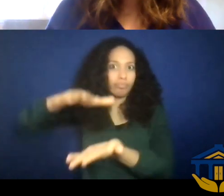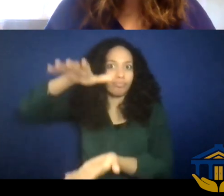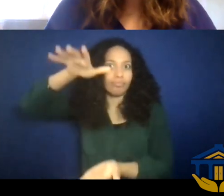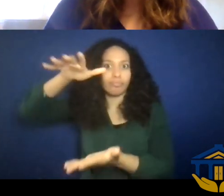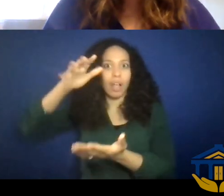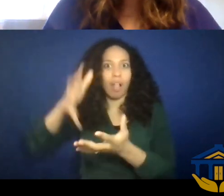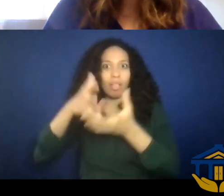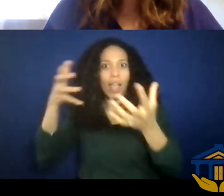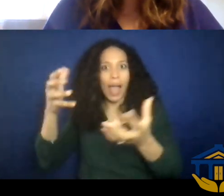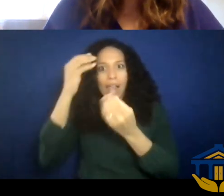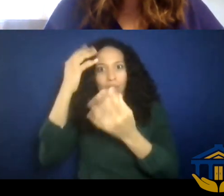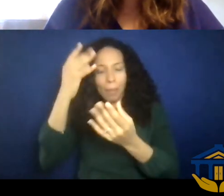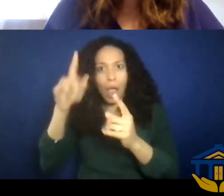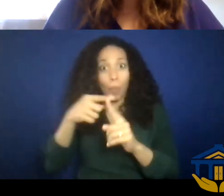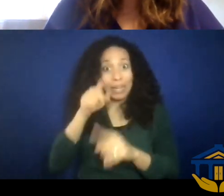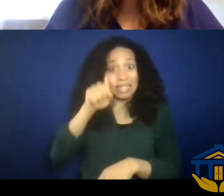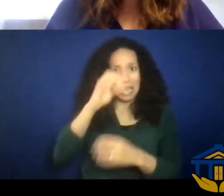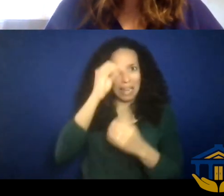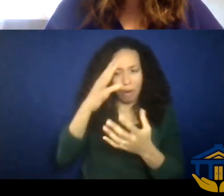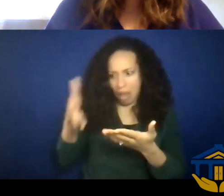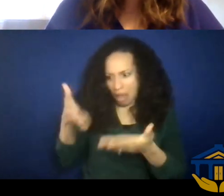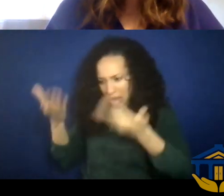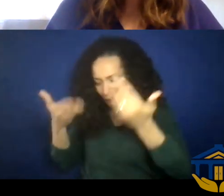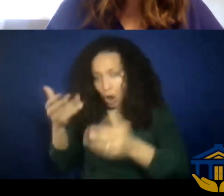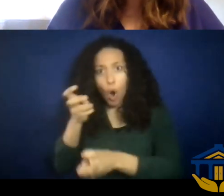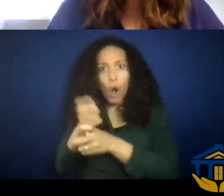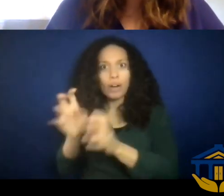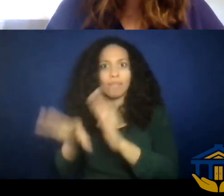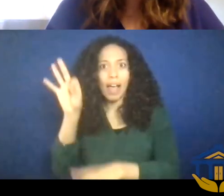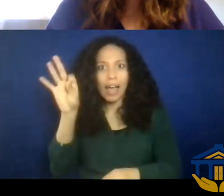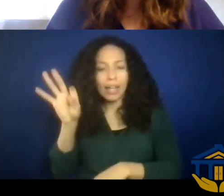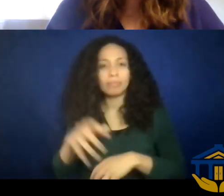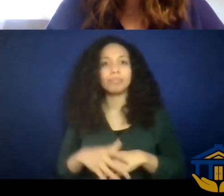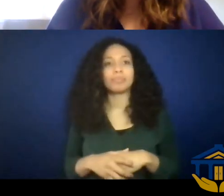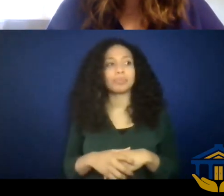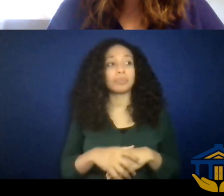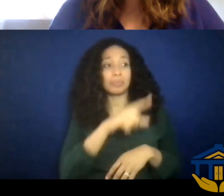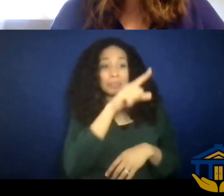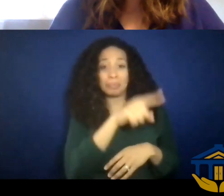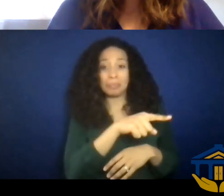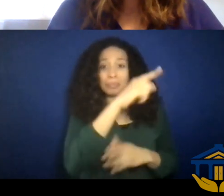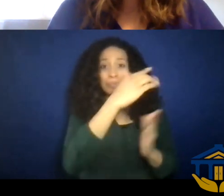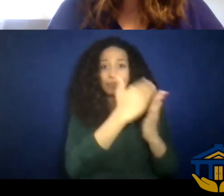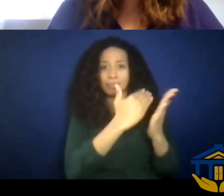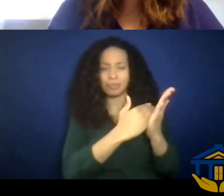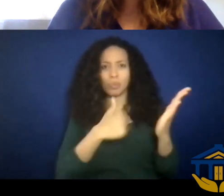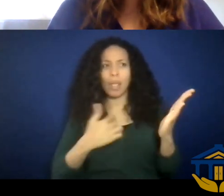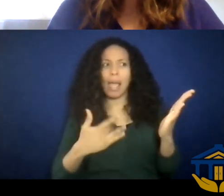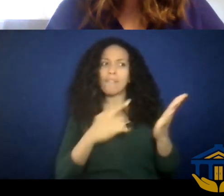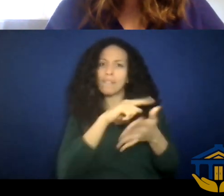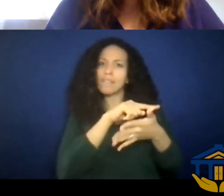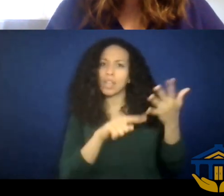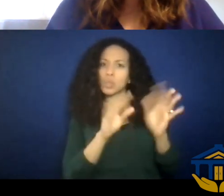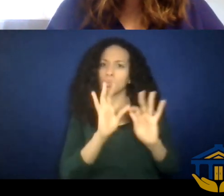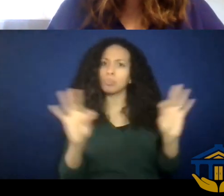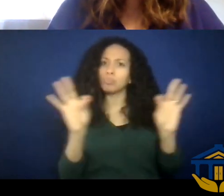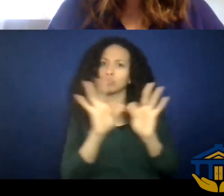So here's just a list of some of the things I have found are very helpful to keep at hand including